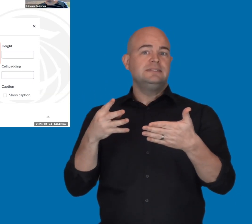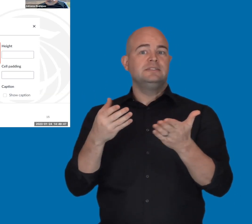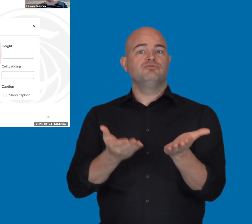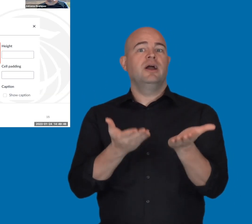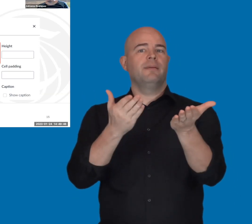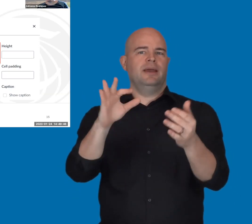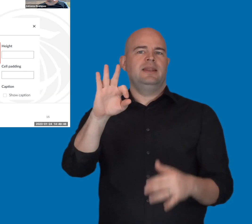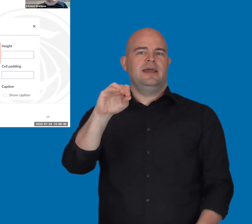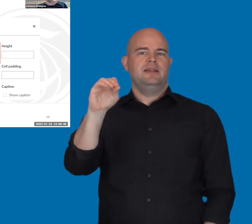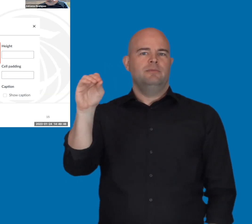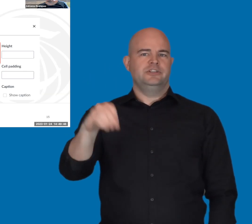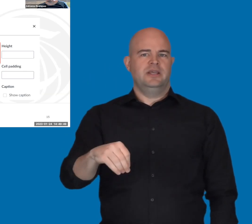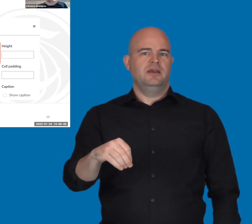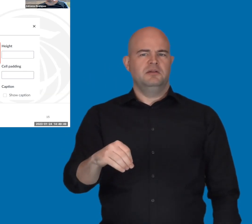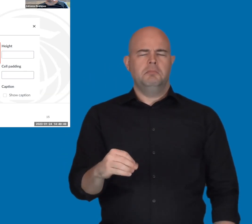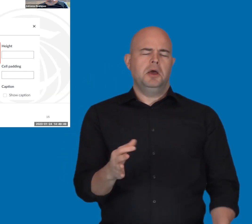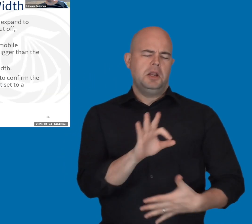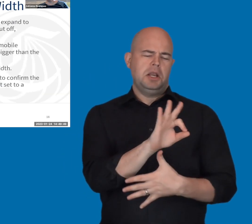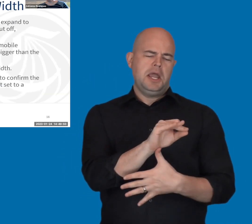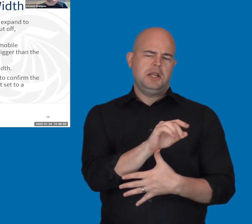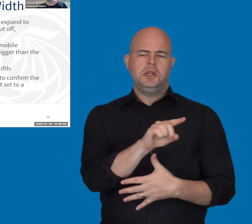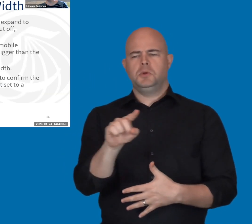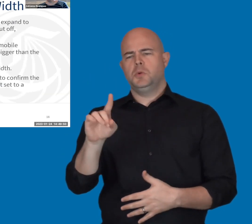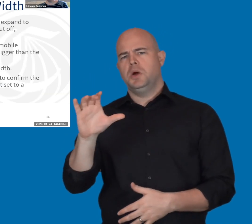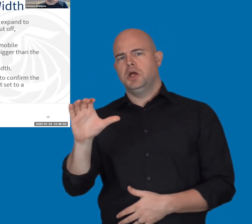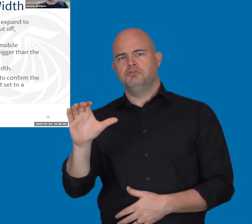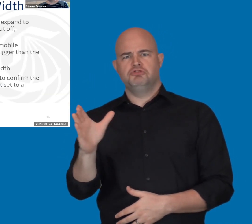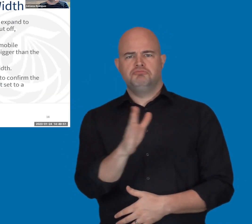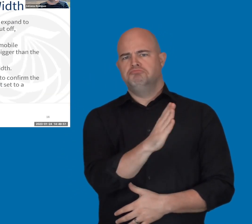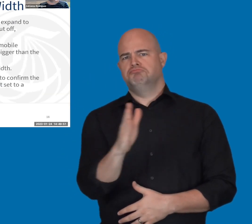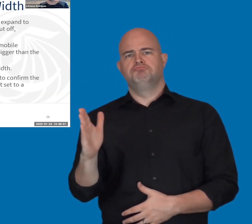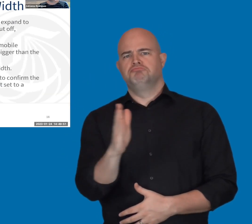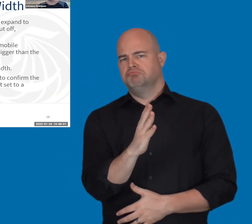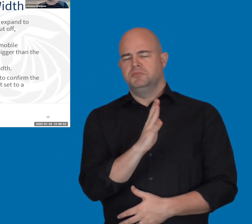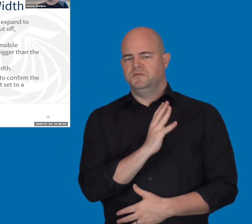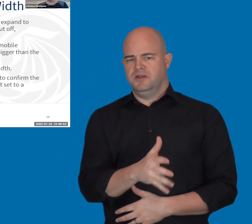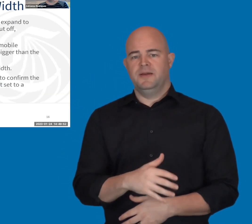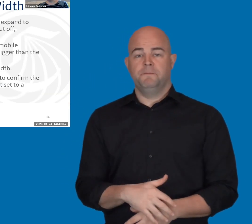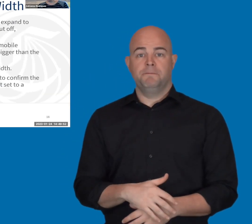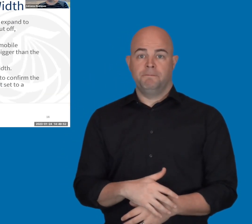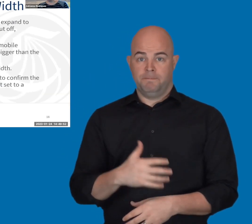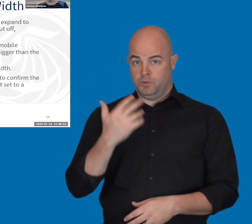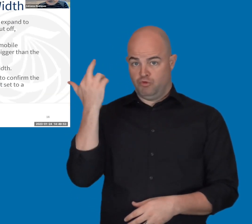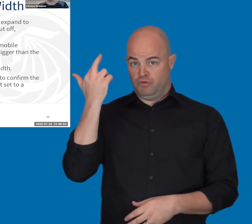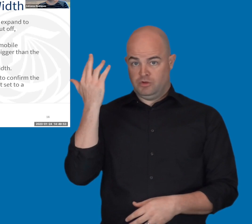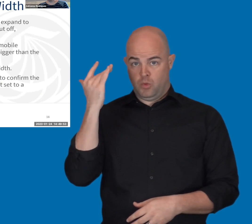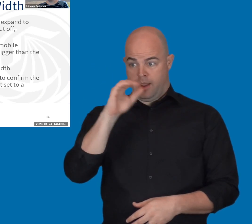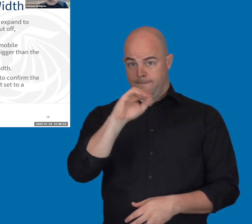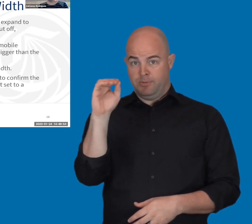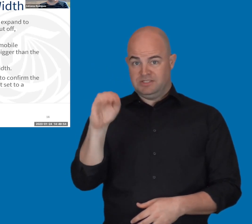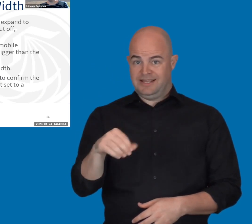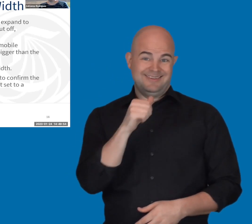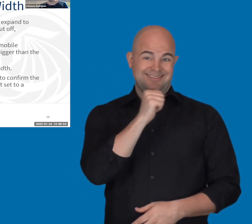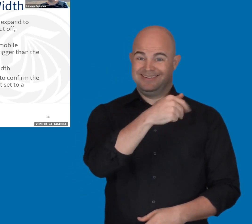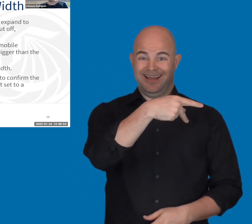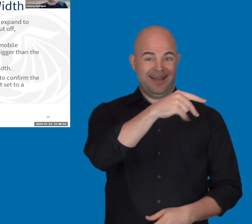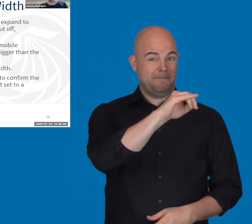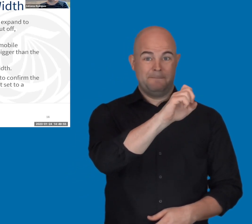But anywhere between 90 and 100 is fine. So, the reason for using percentages over pixels is